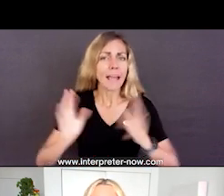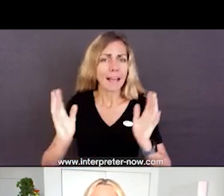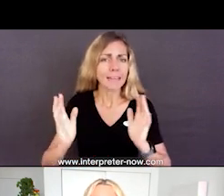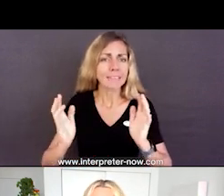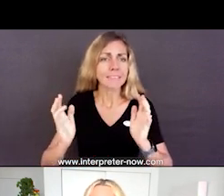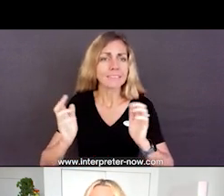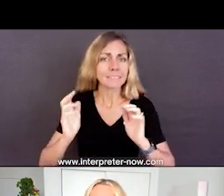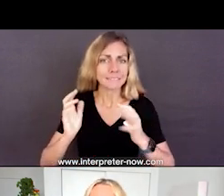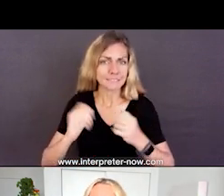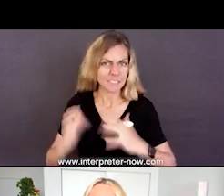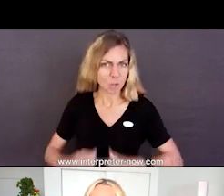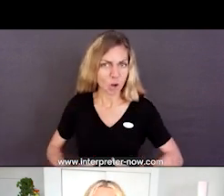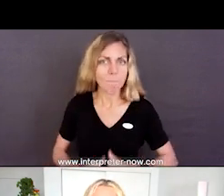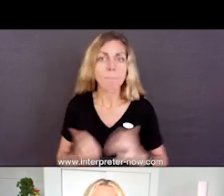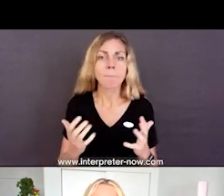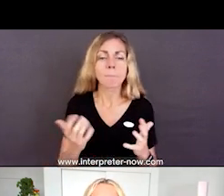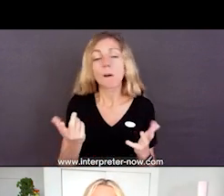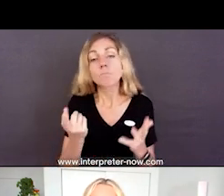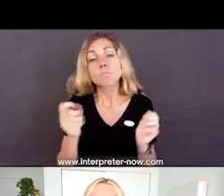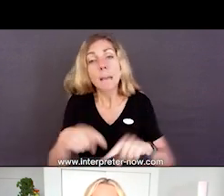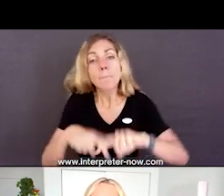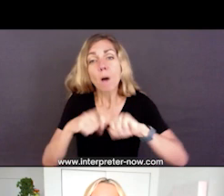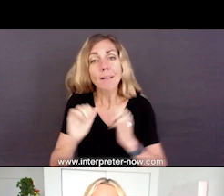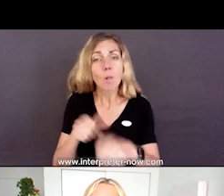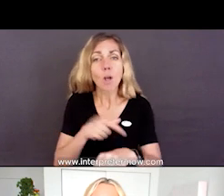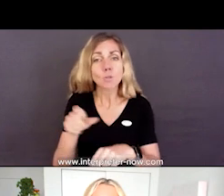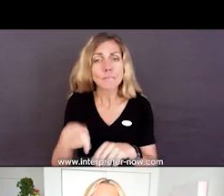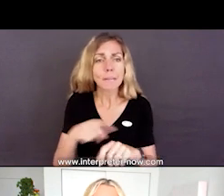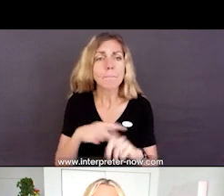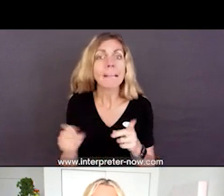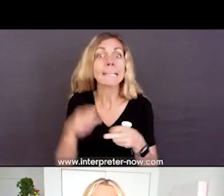You can pause as long as you need, and then name the microaggression.